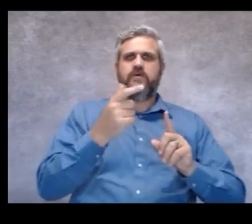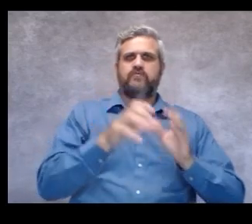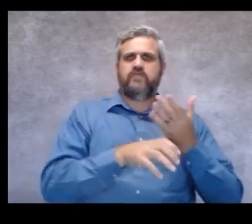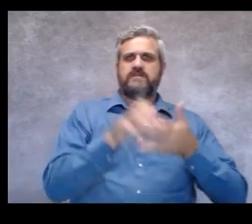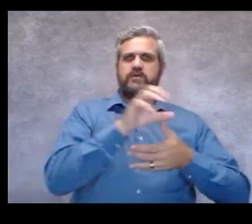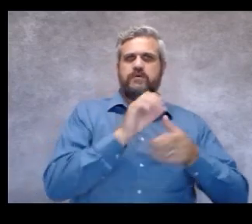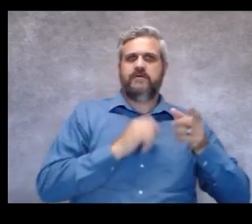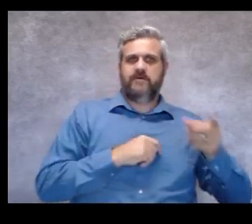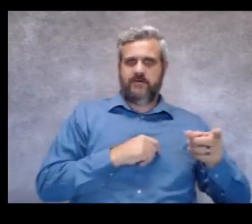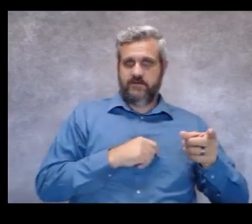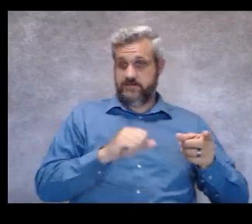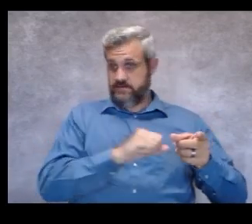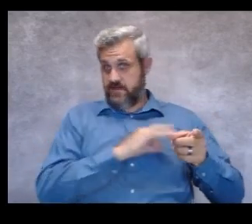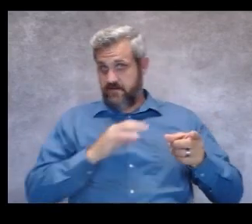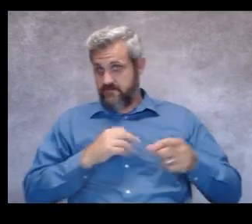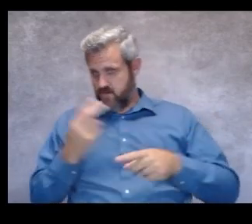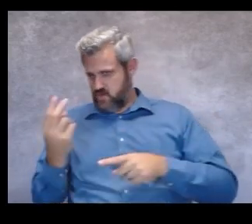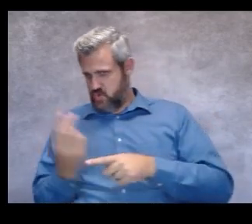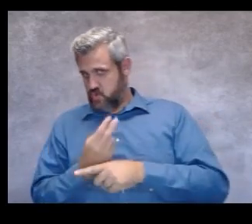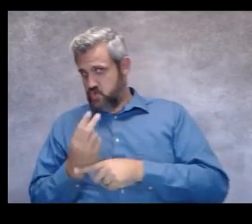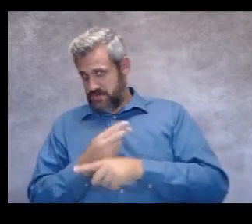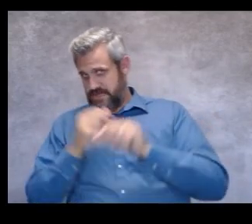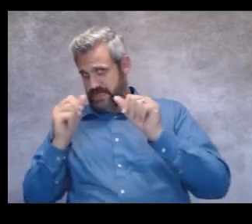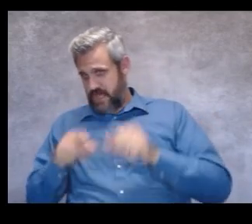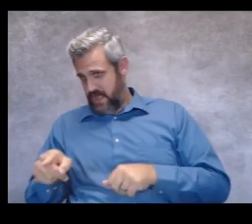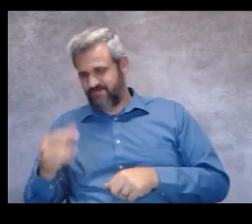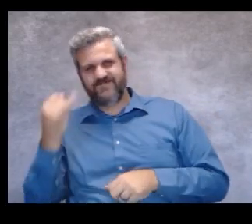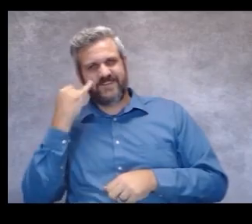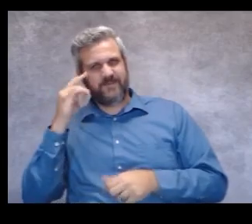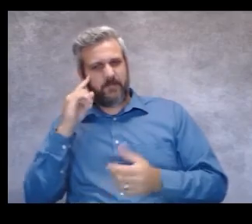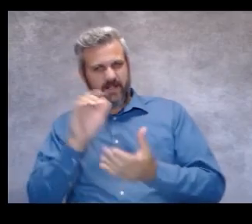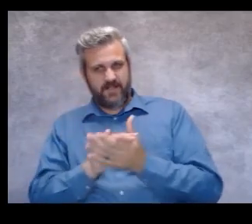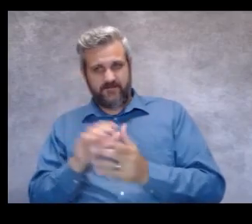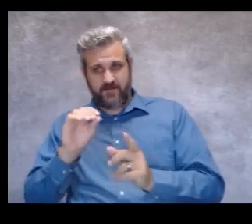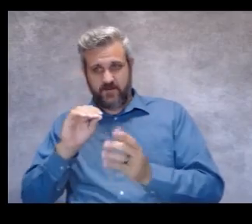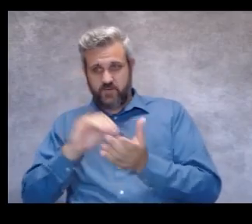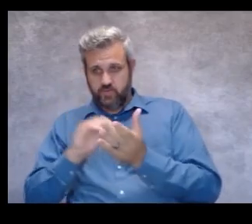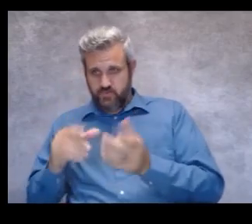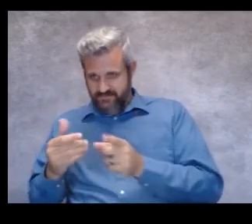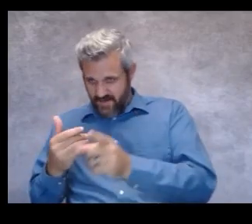Staff must use these exceptions if they believe a student has a condition which